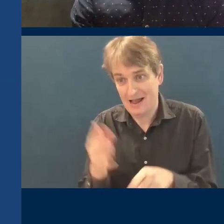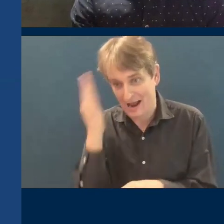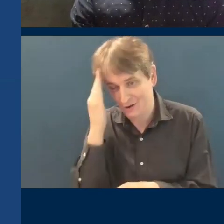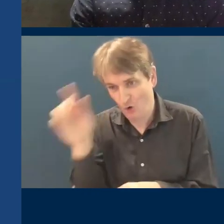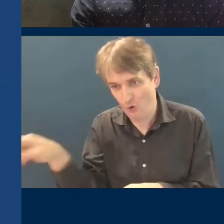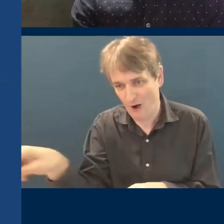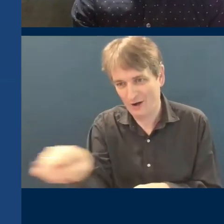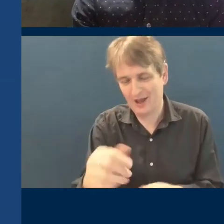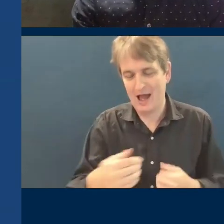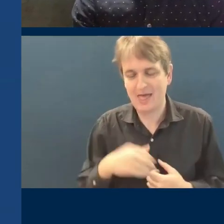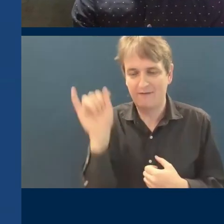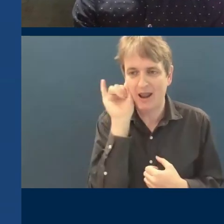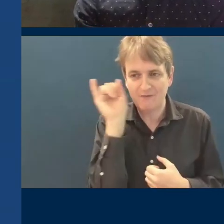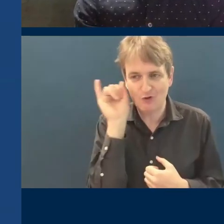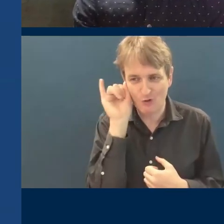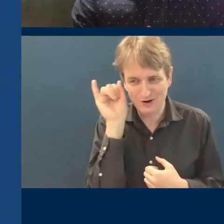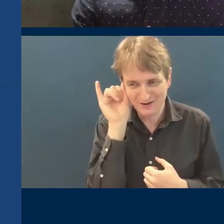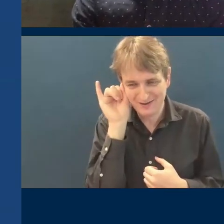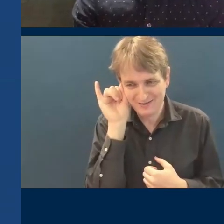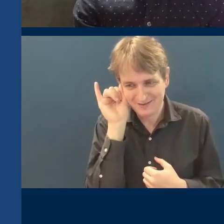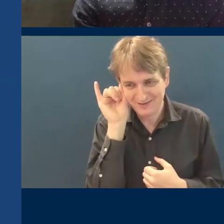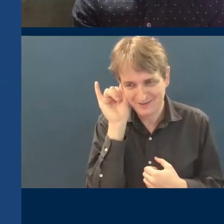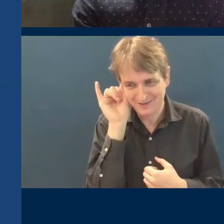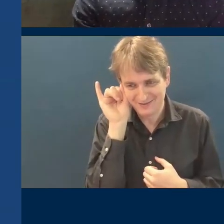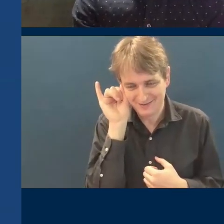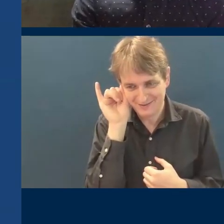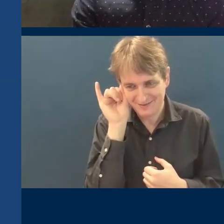There are some people I know, that who love their iphone.